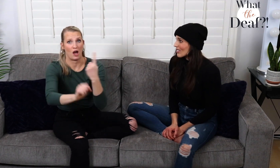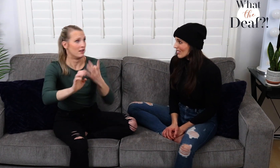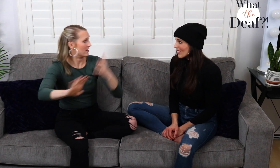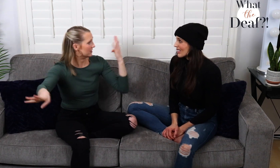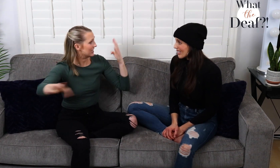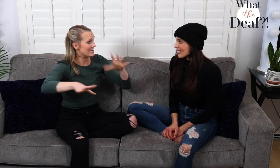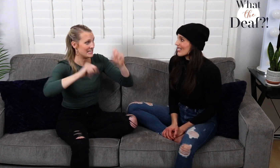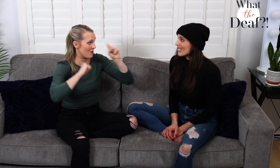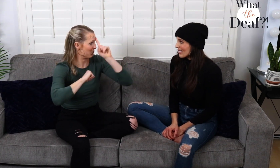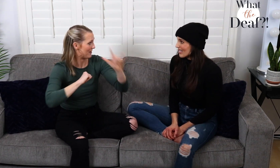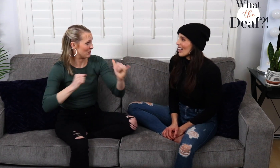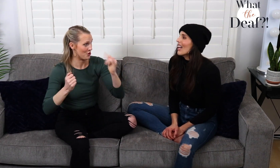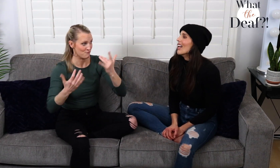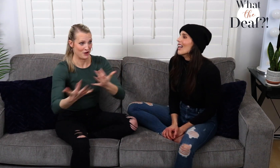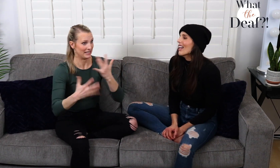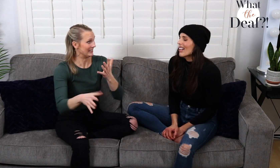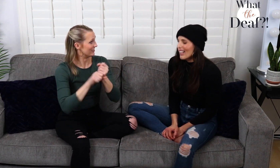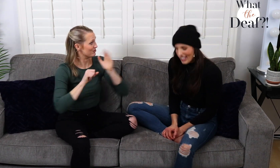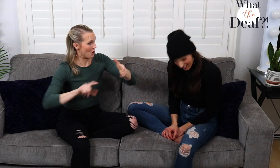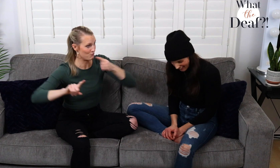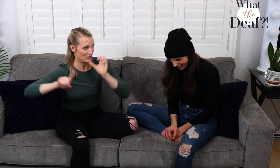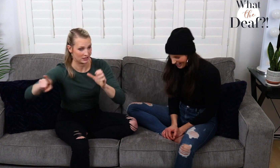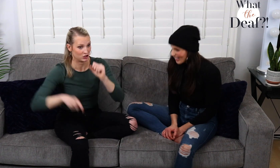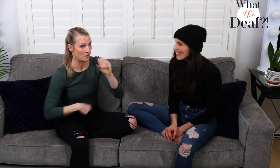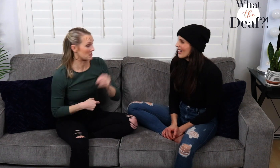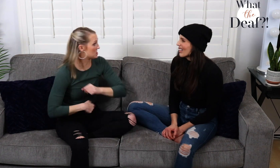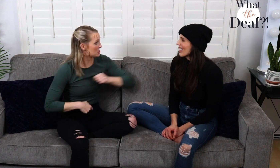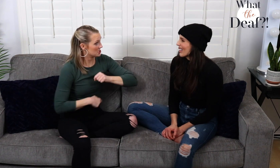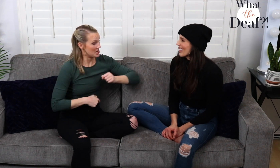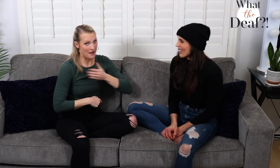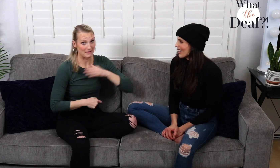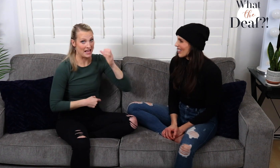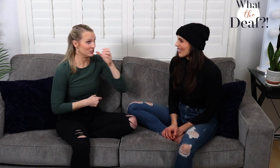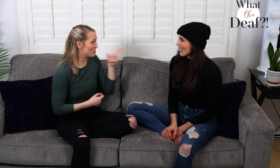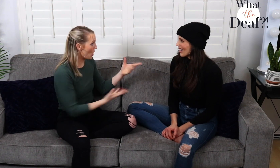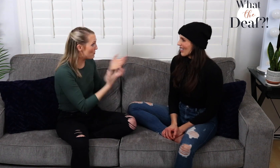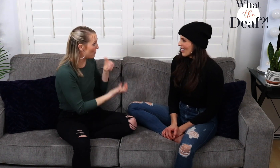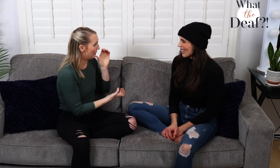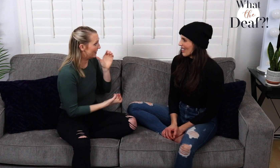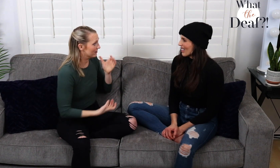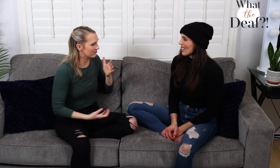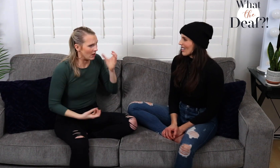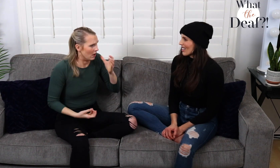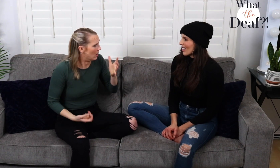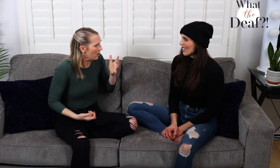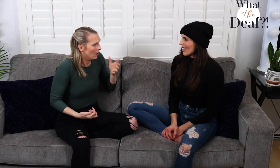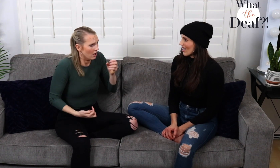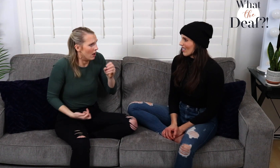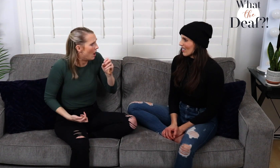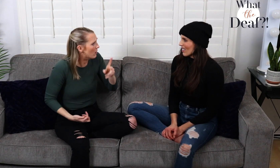because there was a long line it's gonna take forever to get drinks. So I nudged my cousin I was like, “Hey! Do you need a drink?” and he's like, “Well sure.